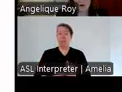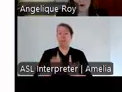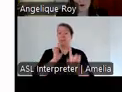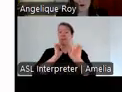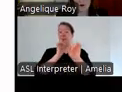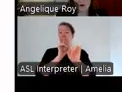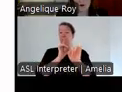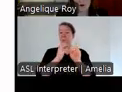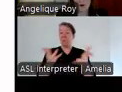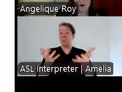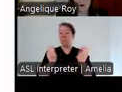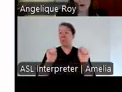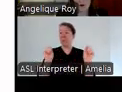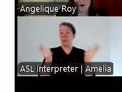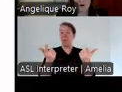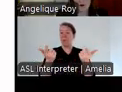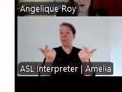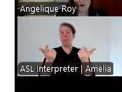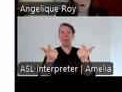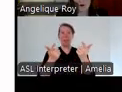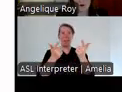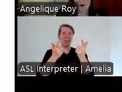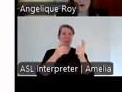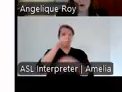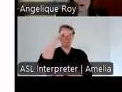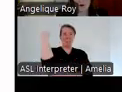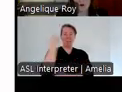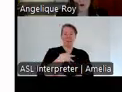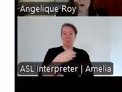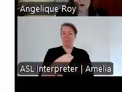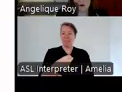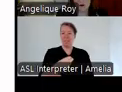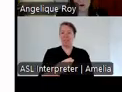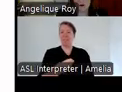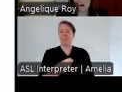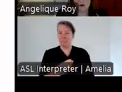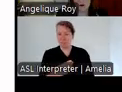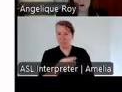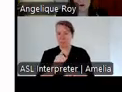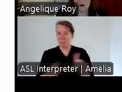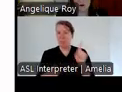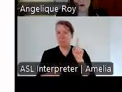for the highest contrast possible. but these pre-existing icons were actually in